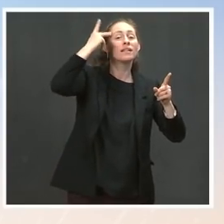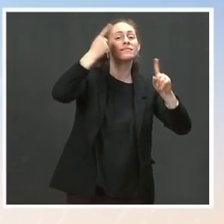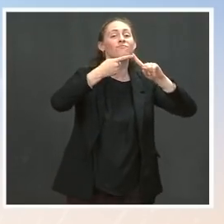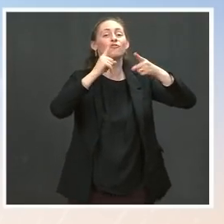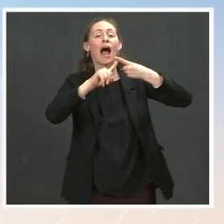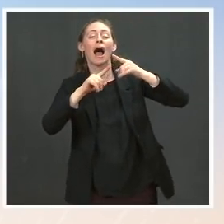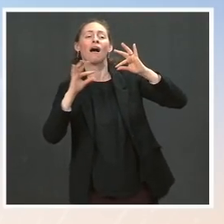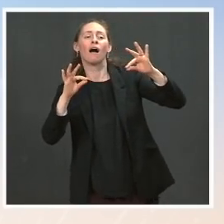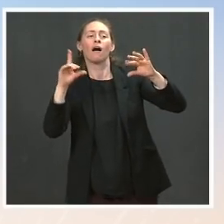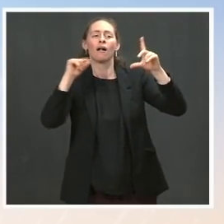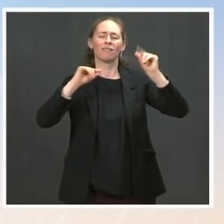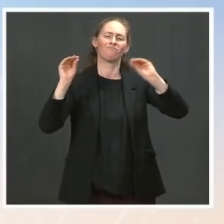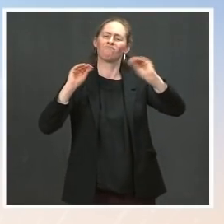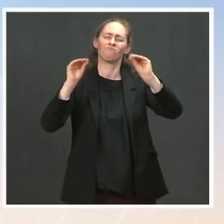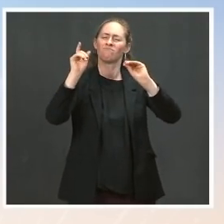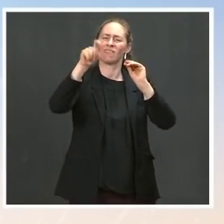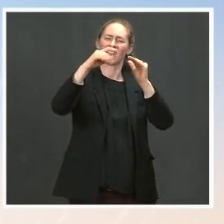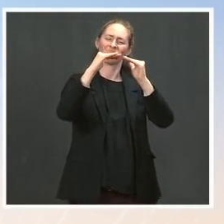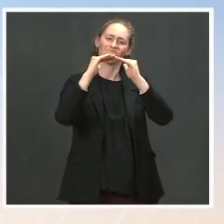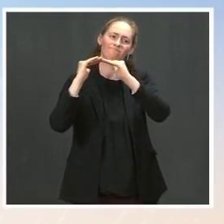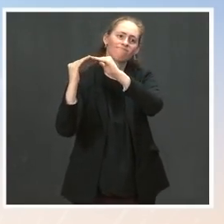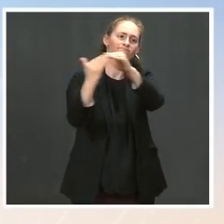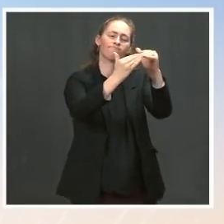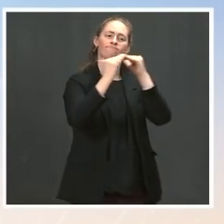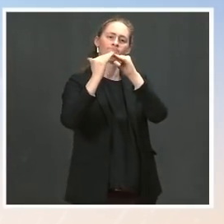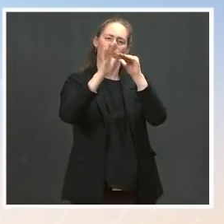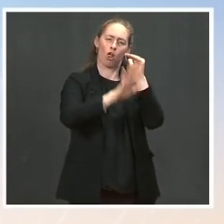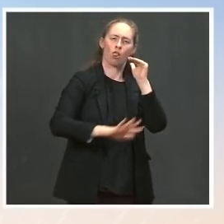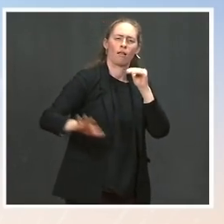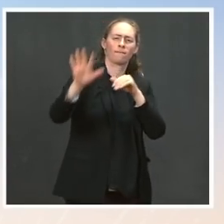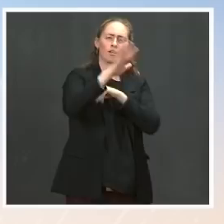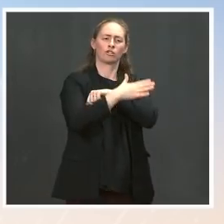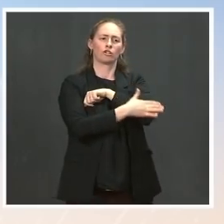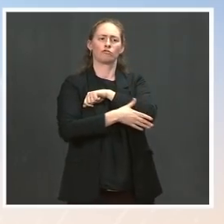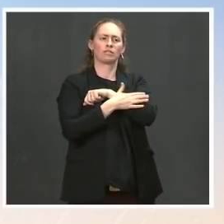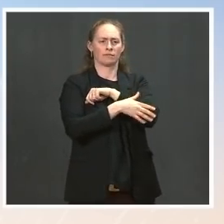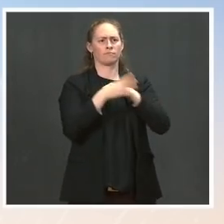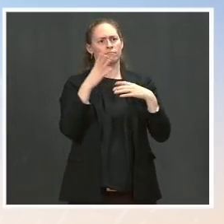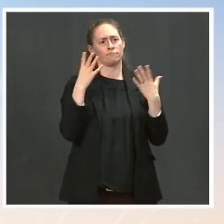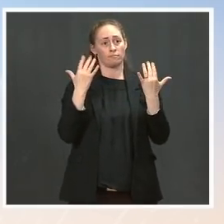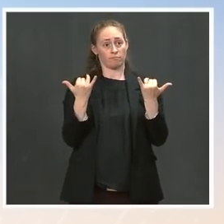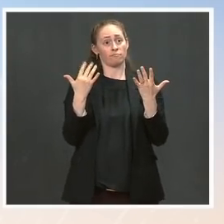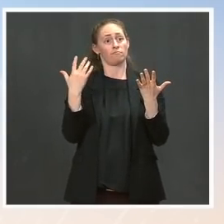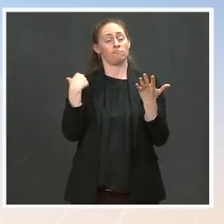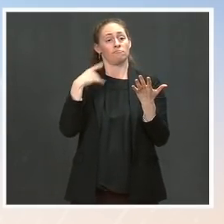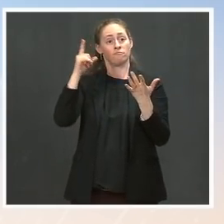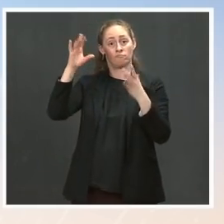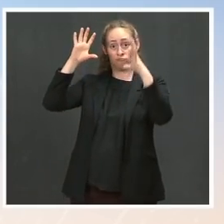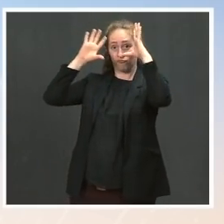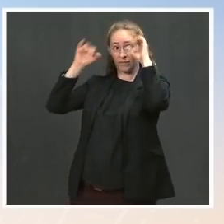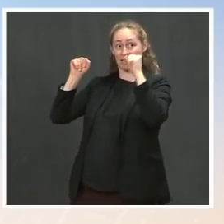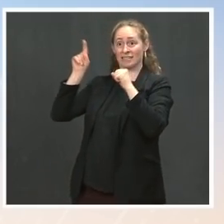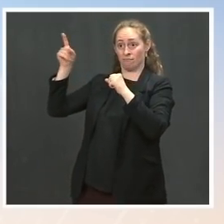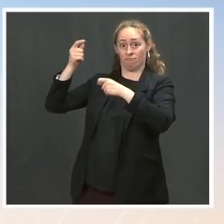and equitable around the country. We also made an announcement during the transition that we were not going to hold on to a big supply.